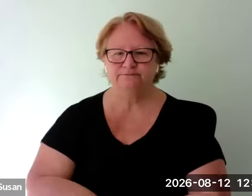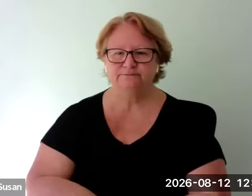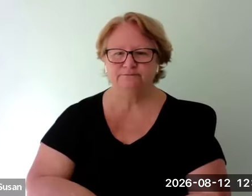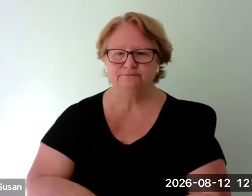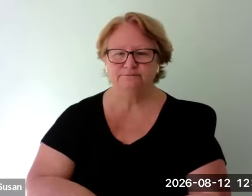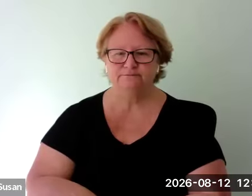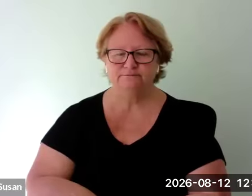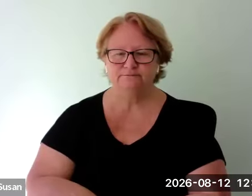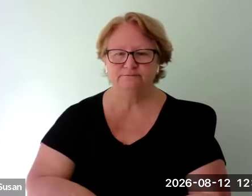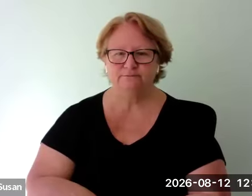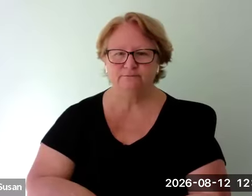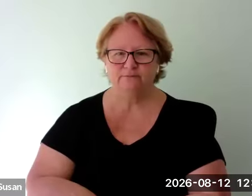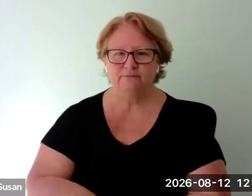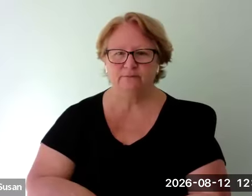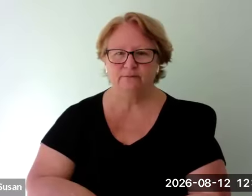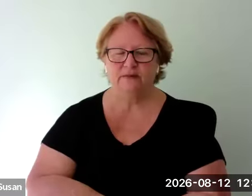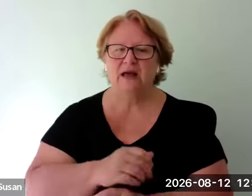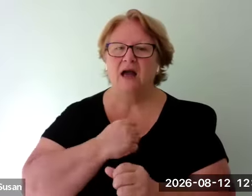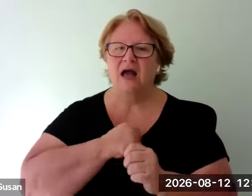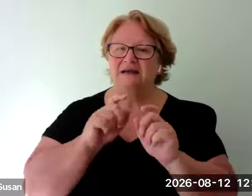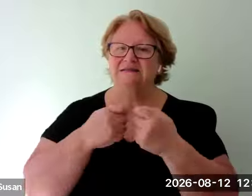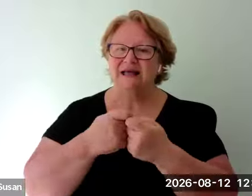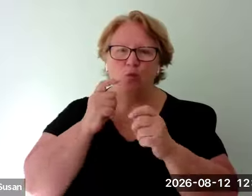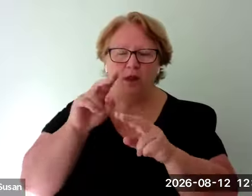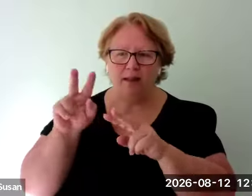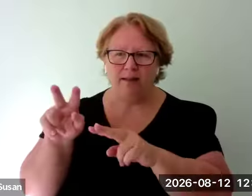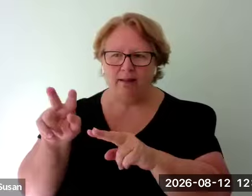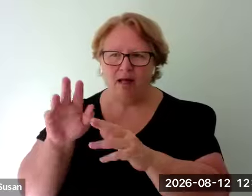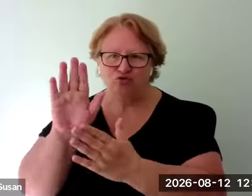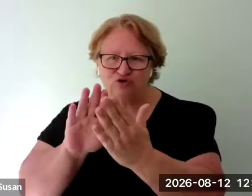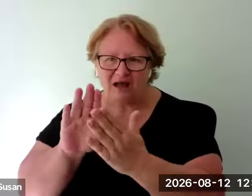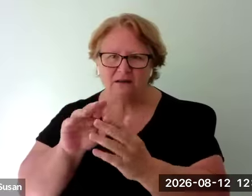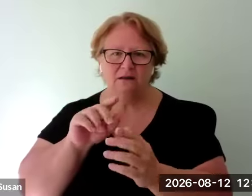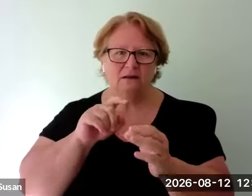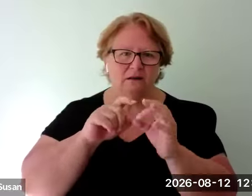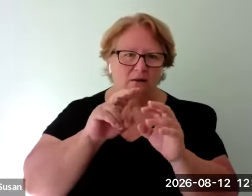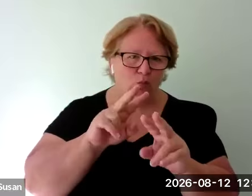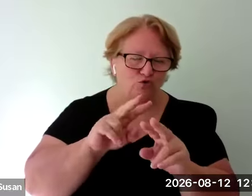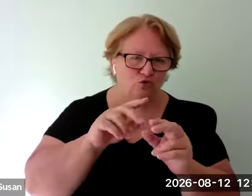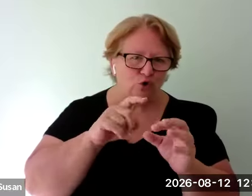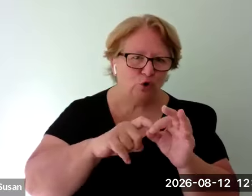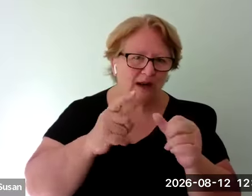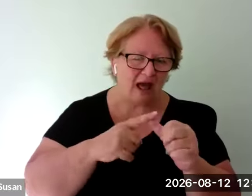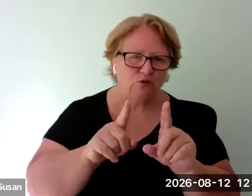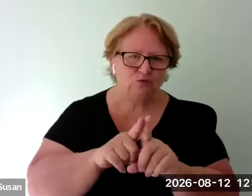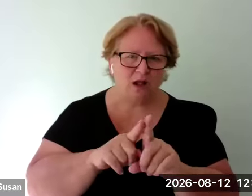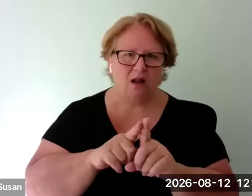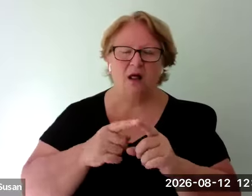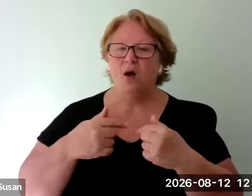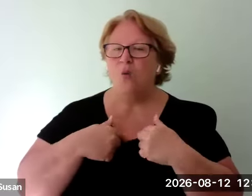a question in it will ask you if you want to be anonymous, et cetera. And our team will be monitoring both the chat